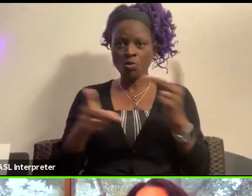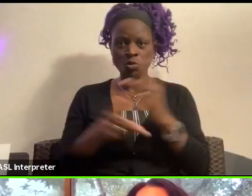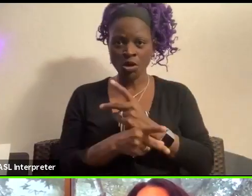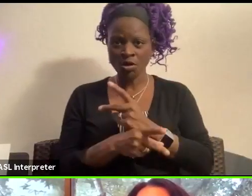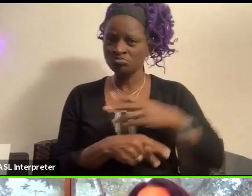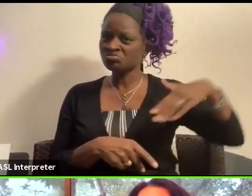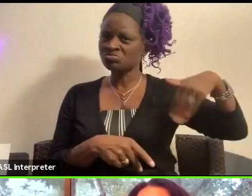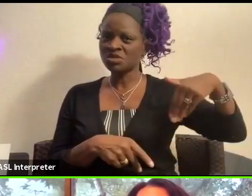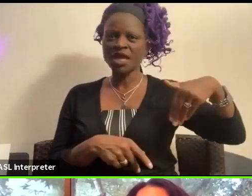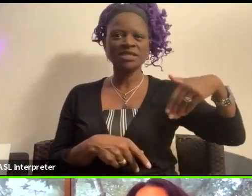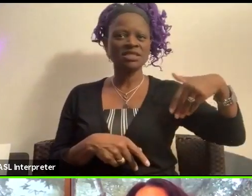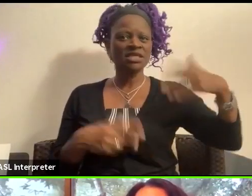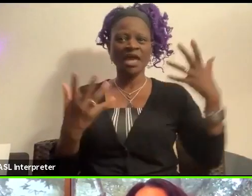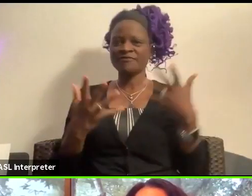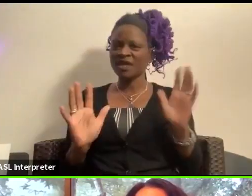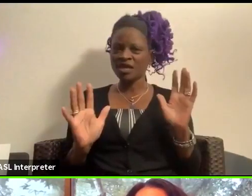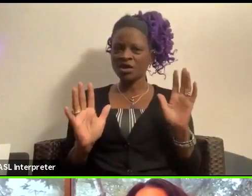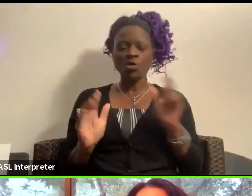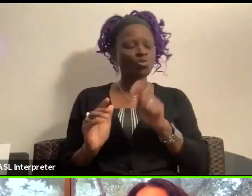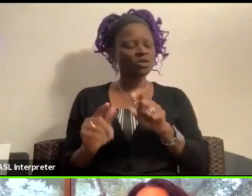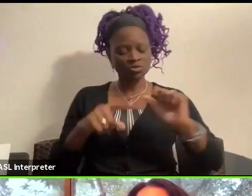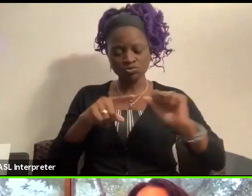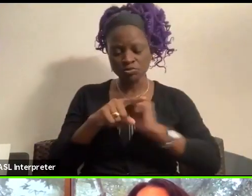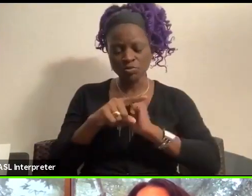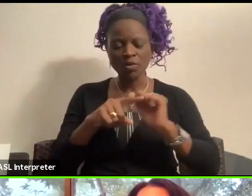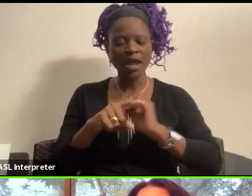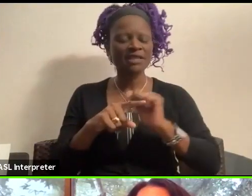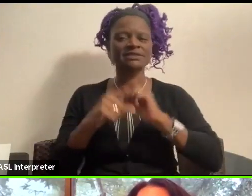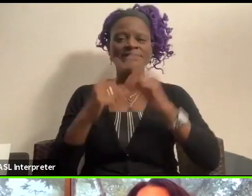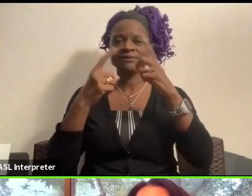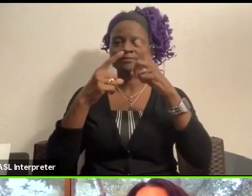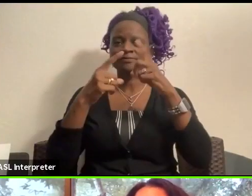and practice safe mitigation measures like mask wearing, social distancing